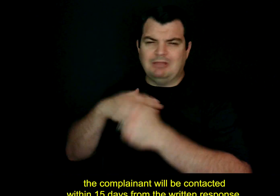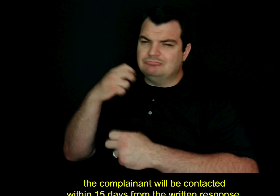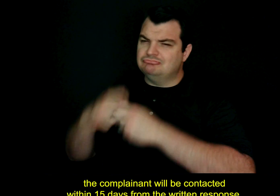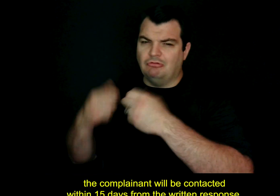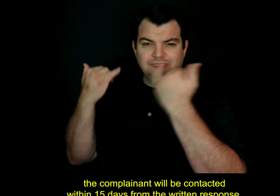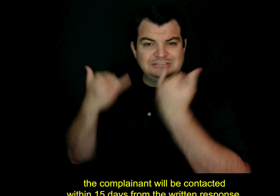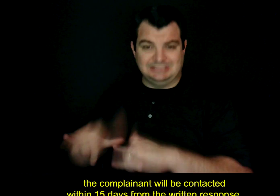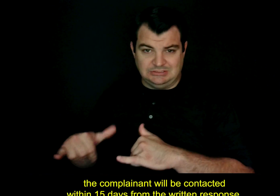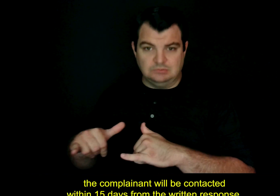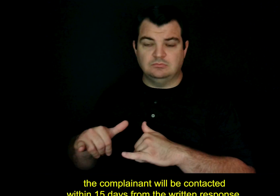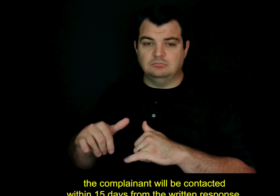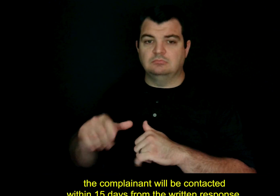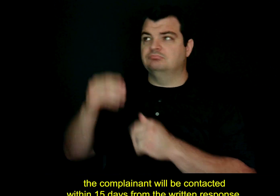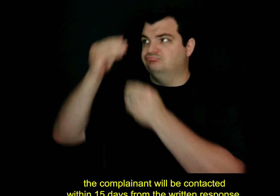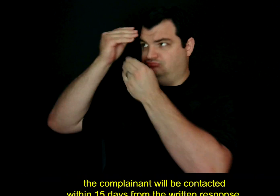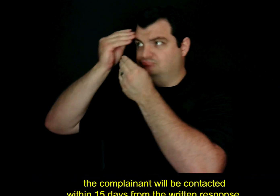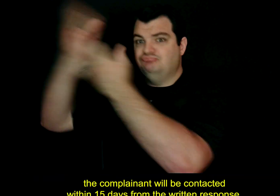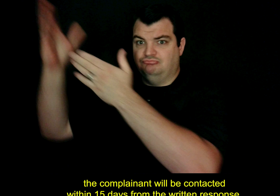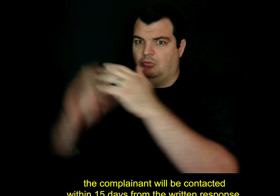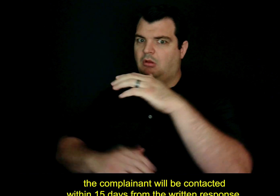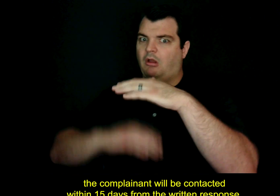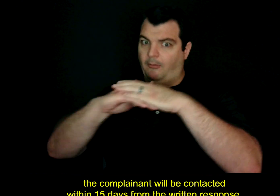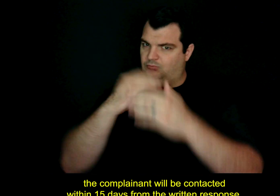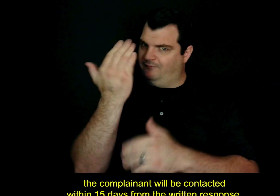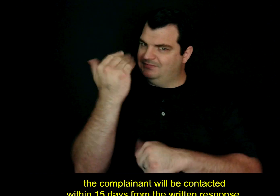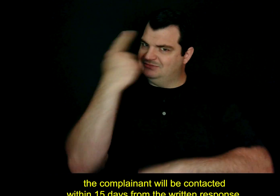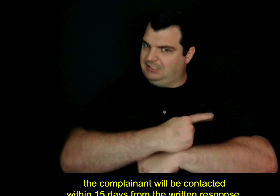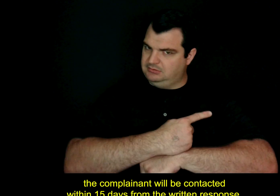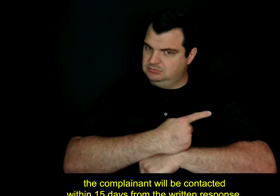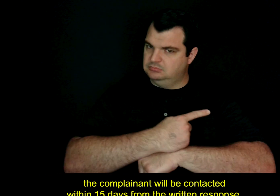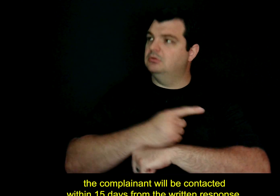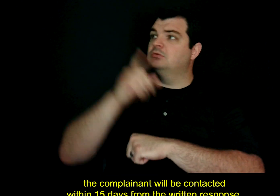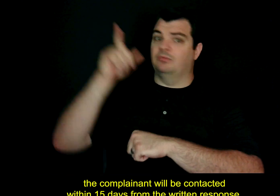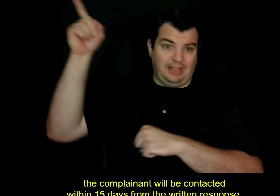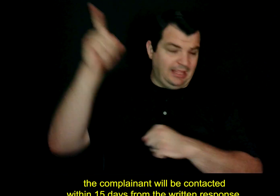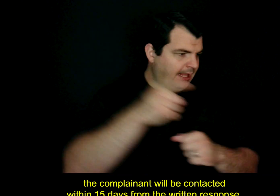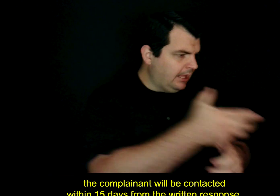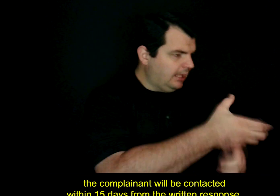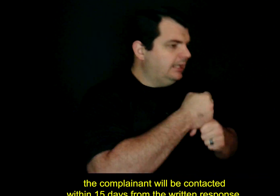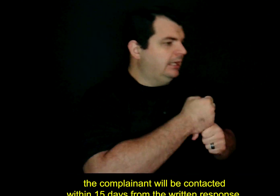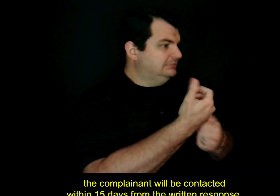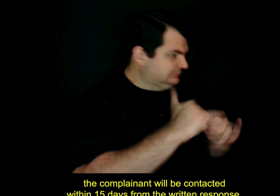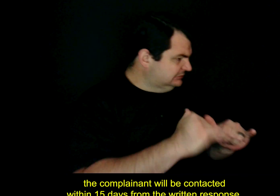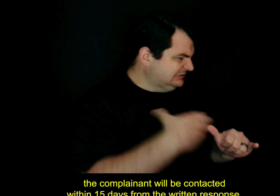the complainant will be contacted within 15 days from the written response.